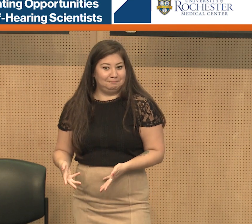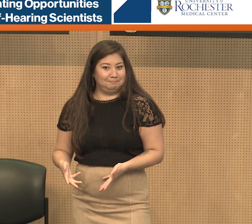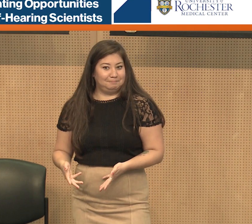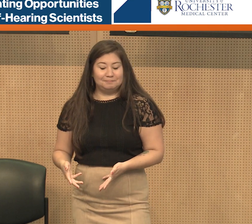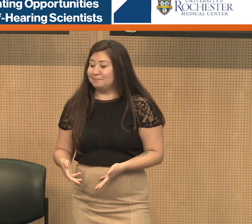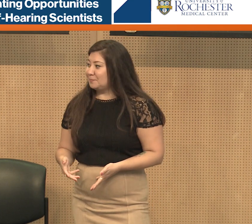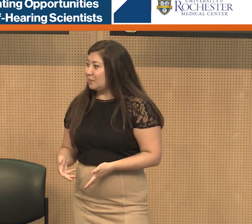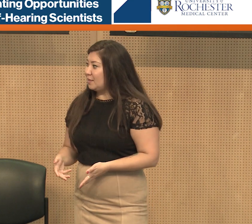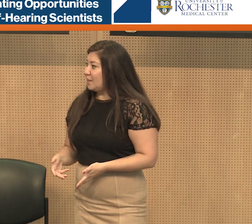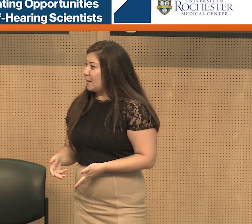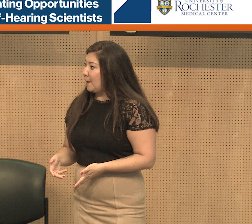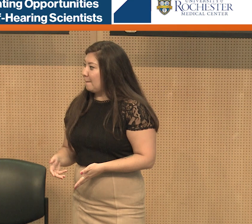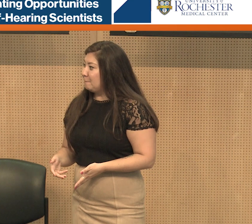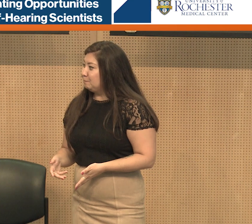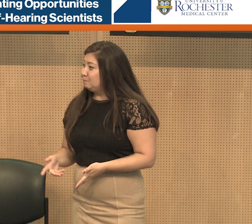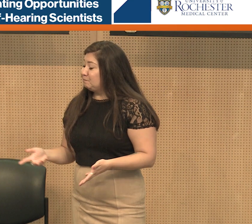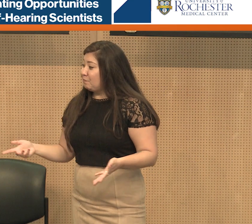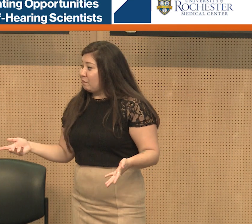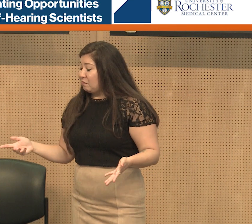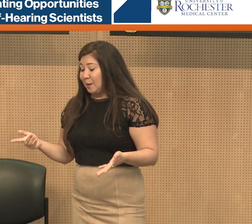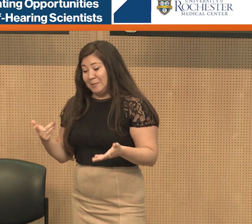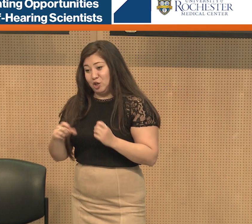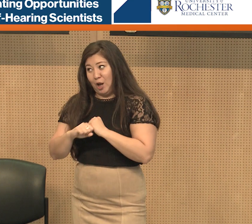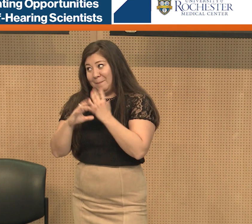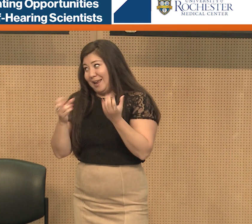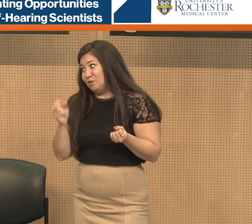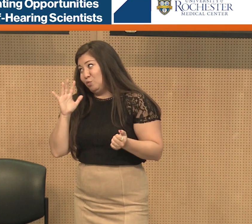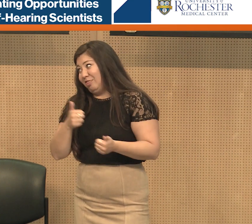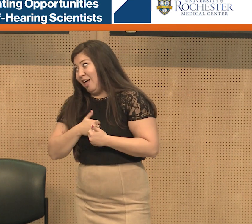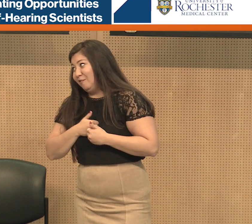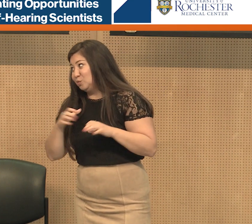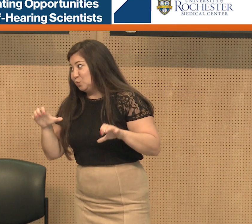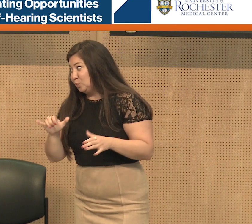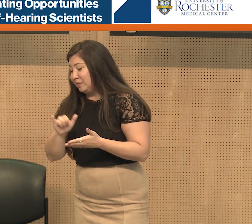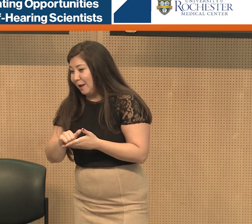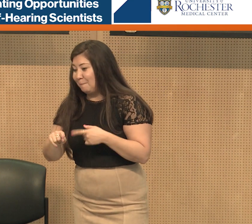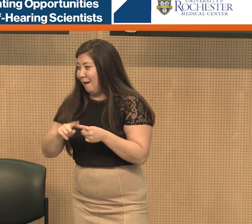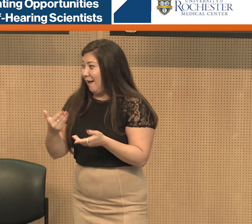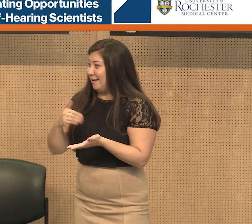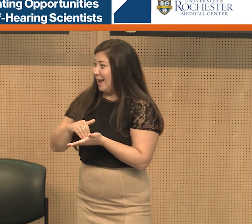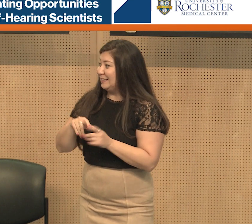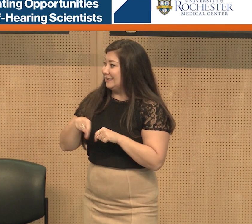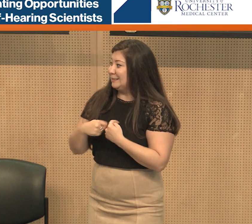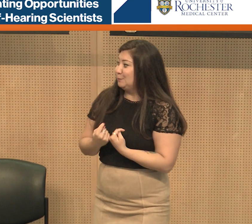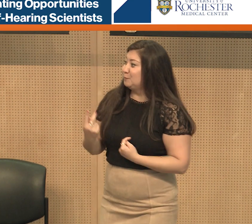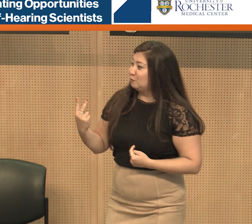and we could combine all of these community-created signs in one place.